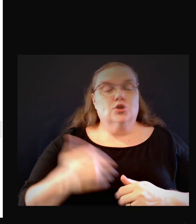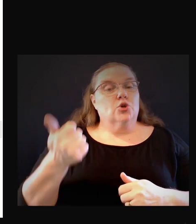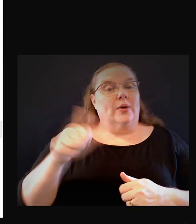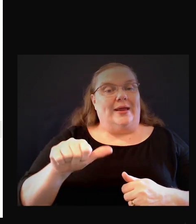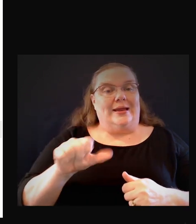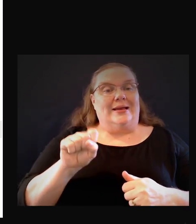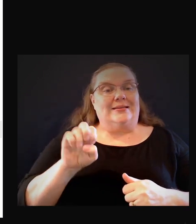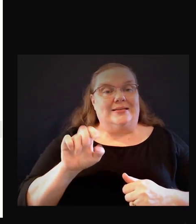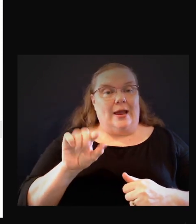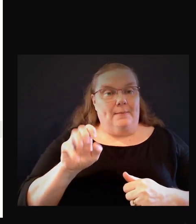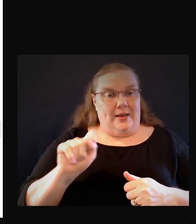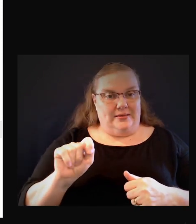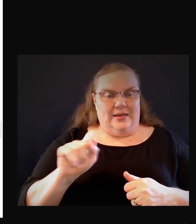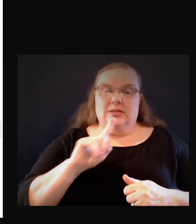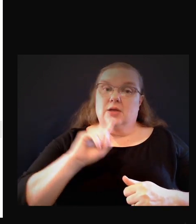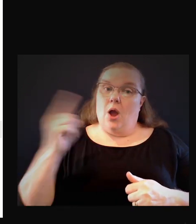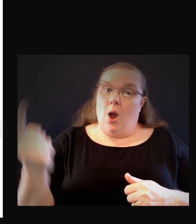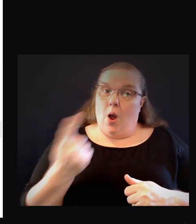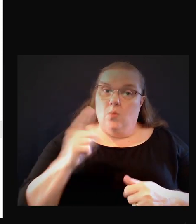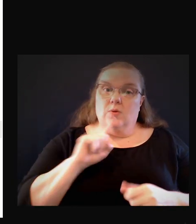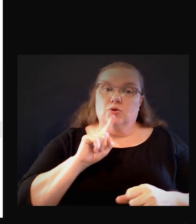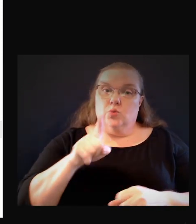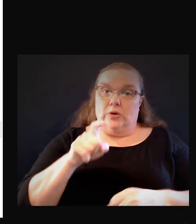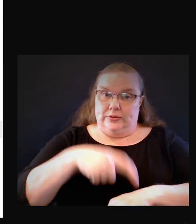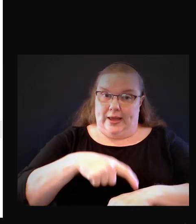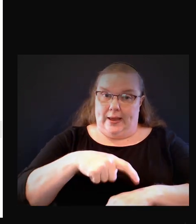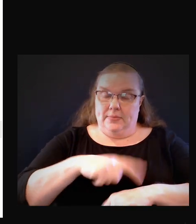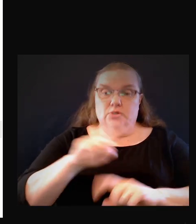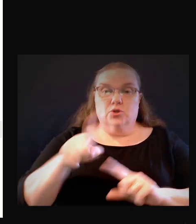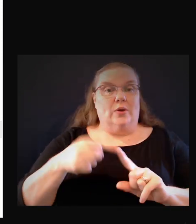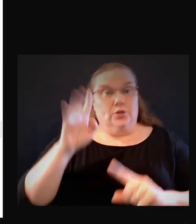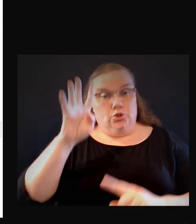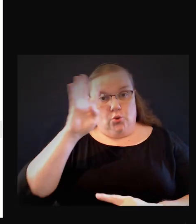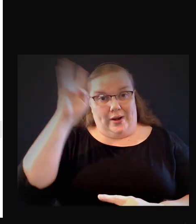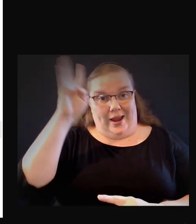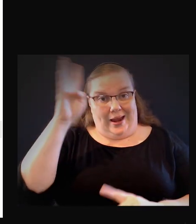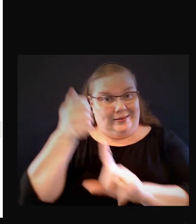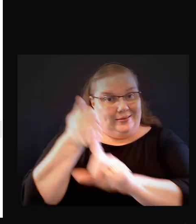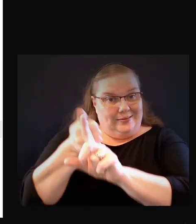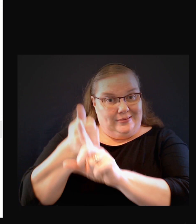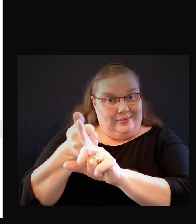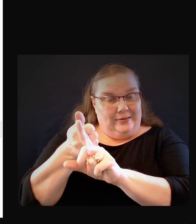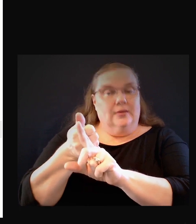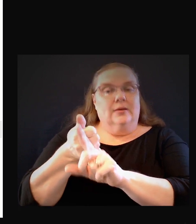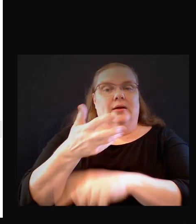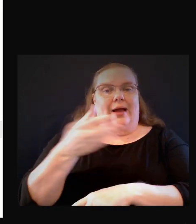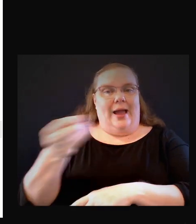which means that once a segment is created, and a different player falls into that category the next day,